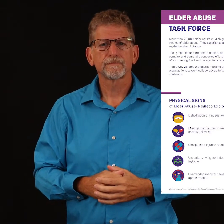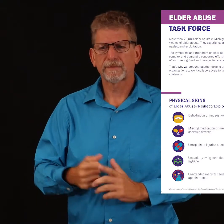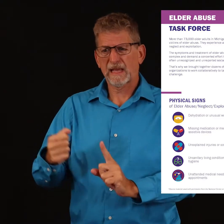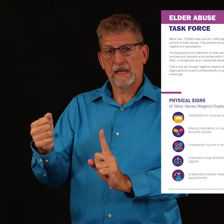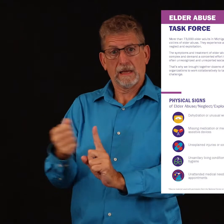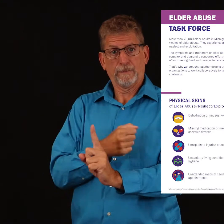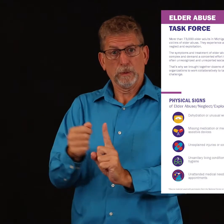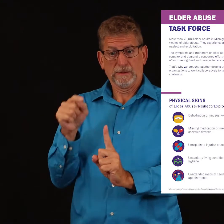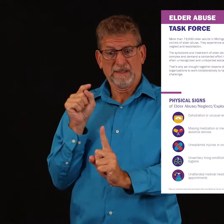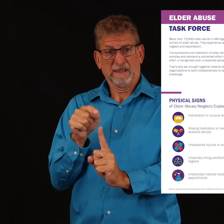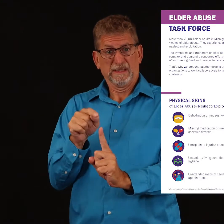Abuse